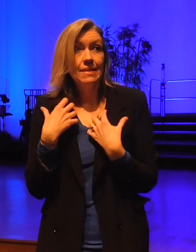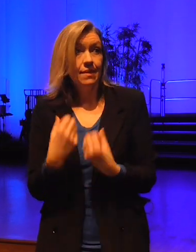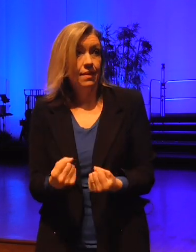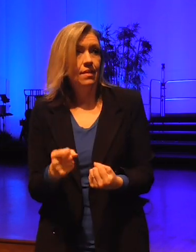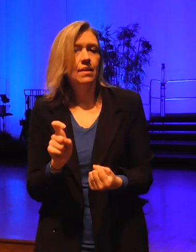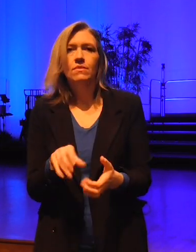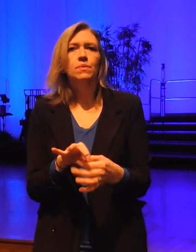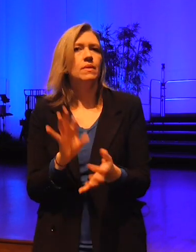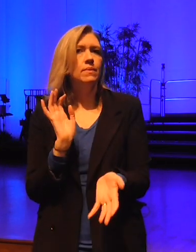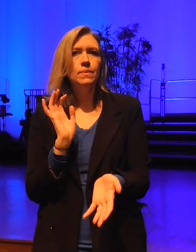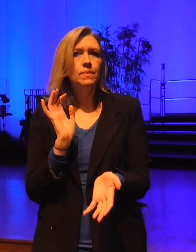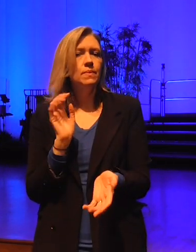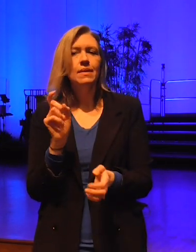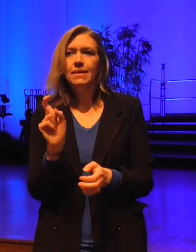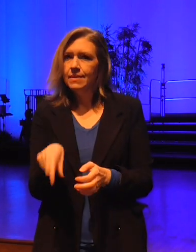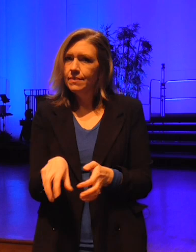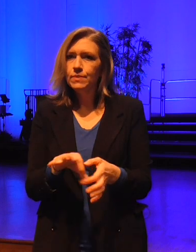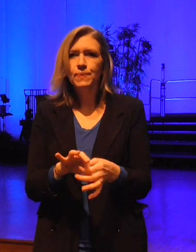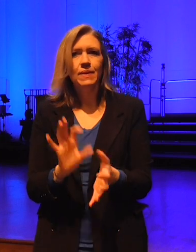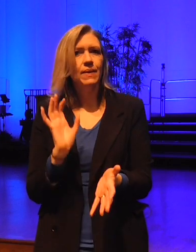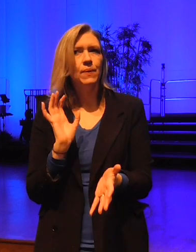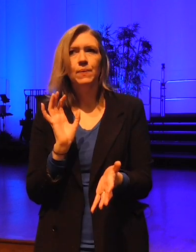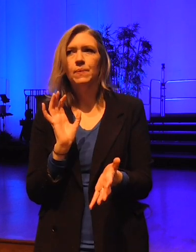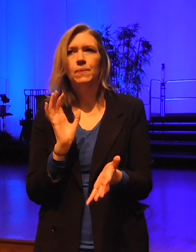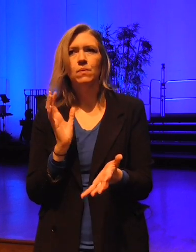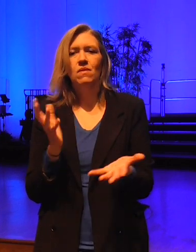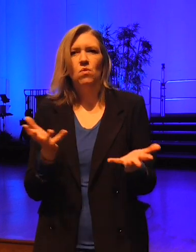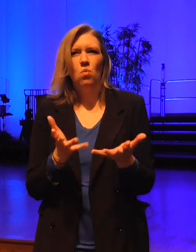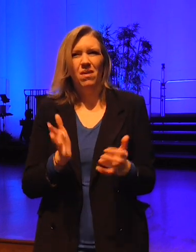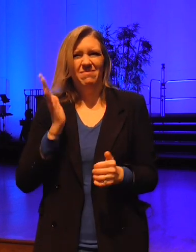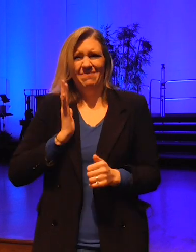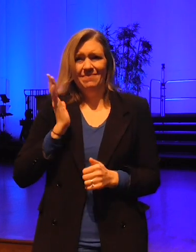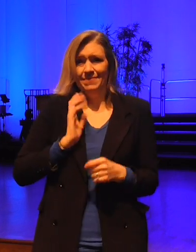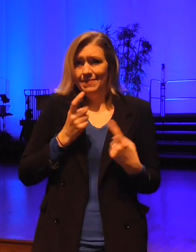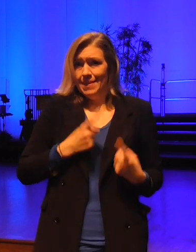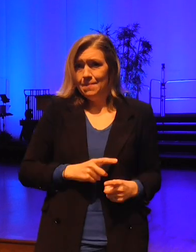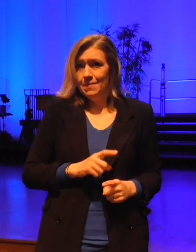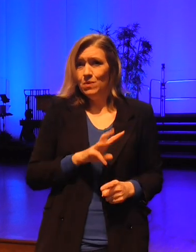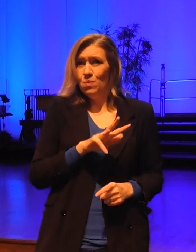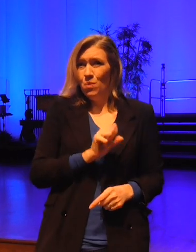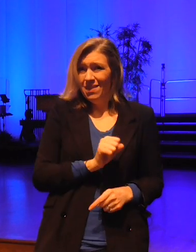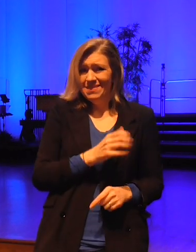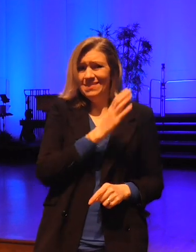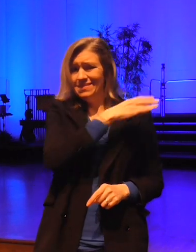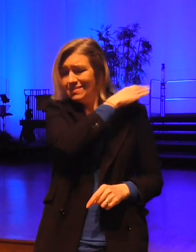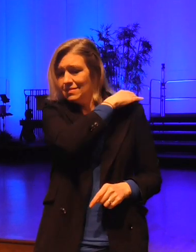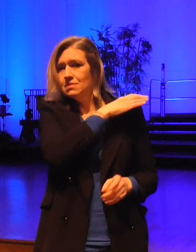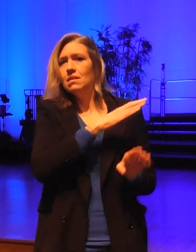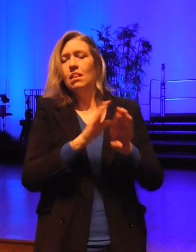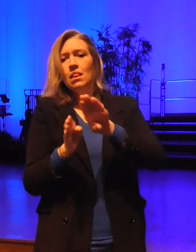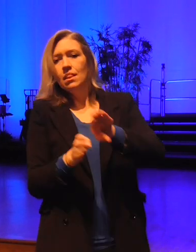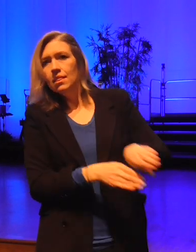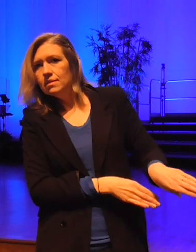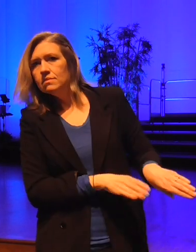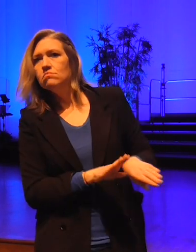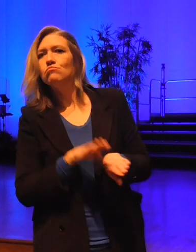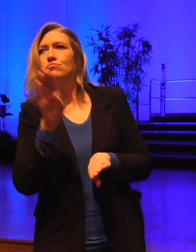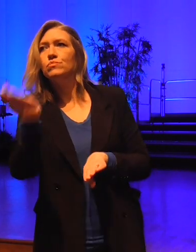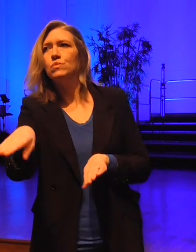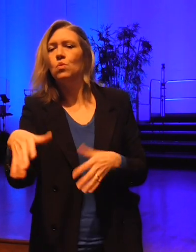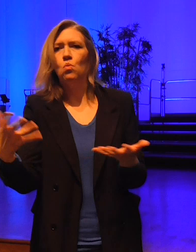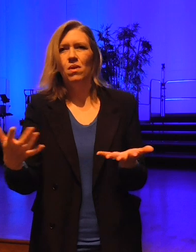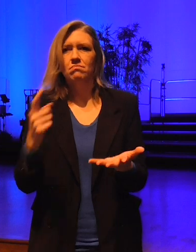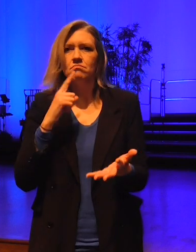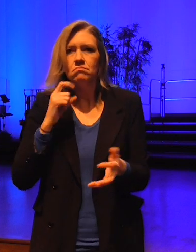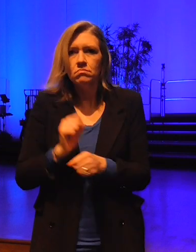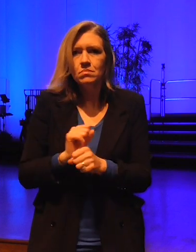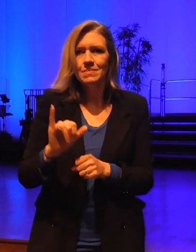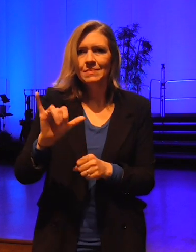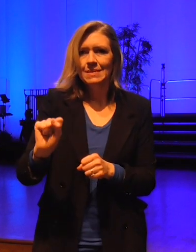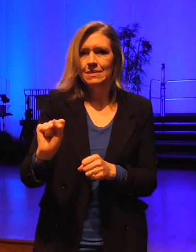we have to let go of what was and step more boldly into what is I invite you this morning